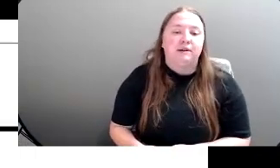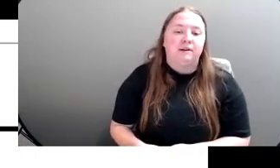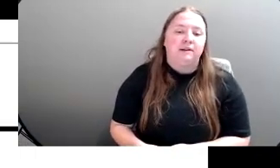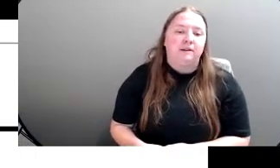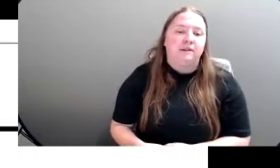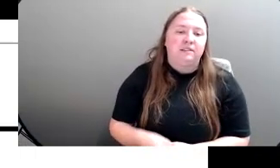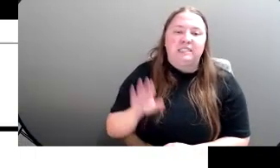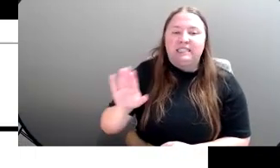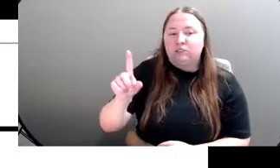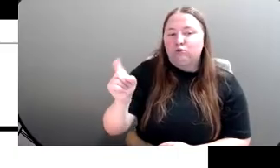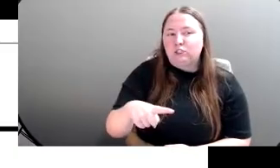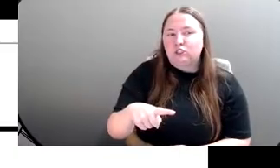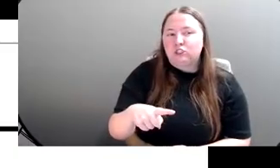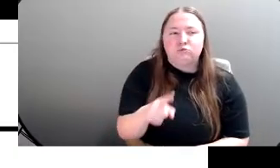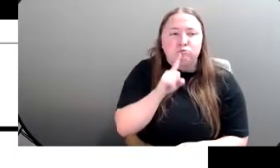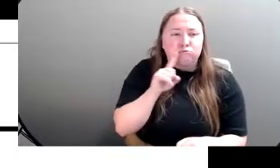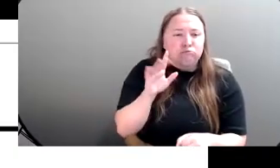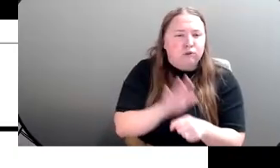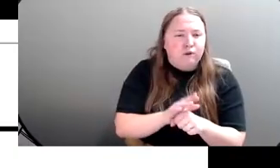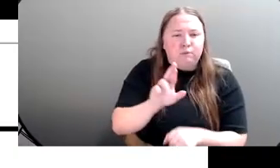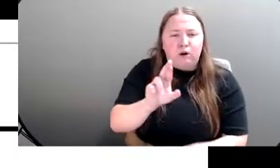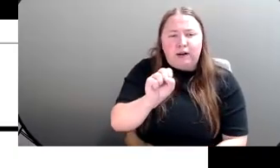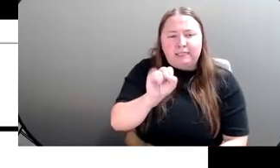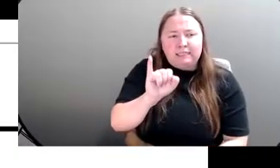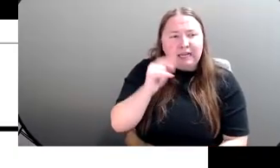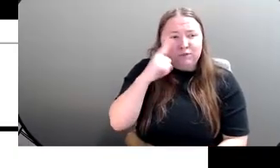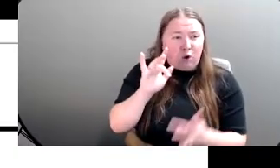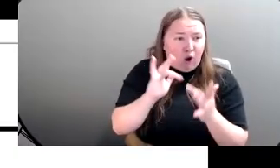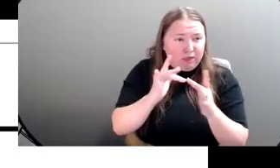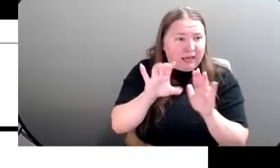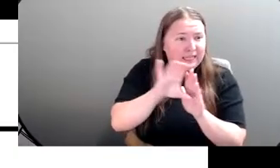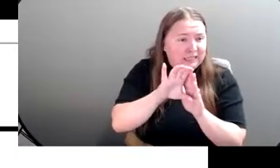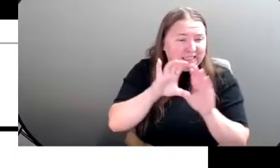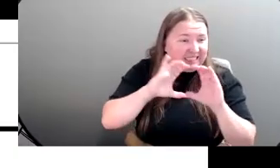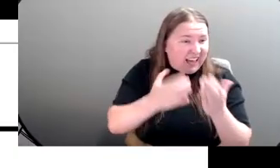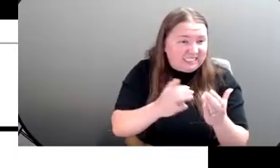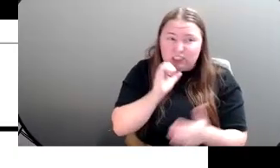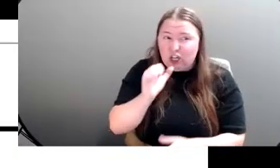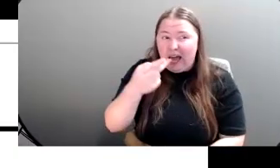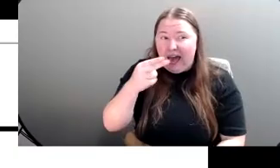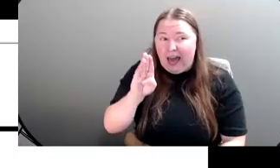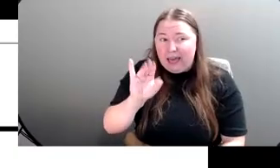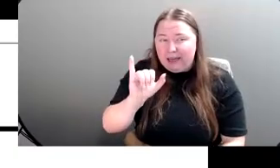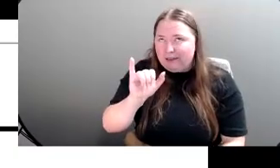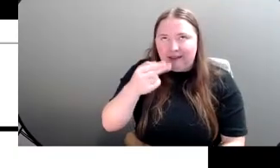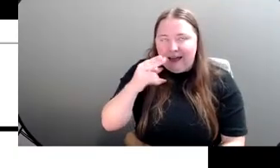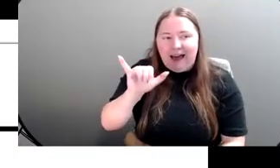His question was just to confirm. RSI is for online classes and not hybrid. Okay. Yes. Great question.